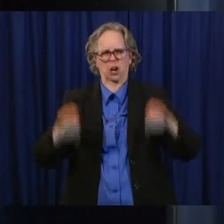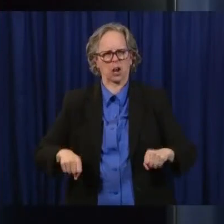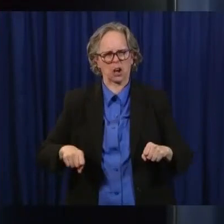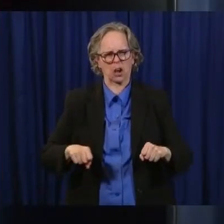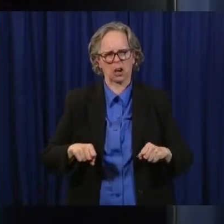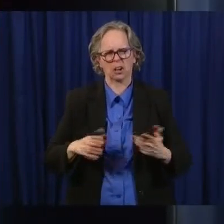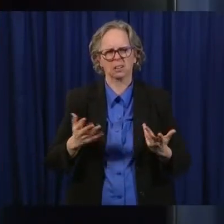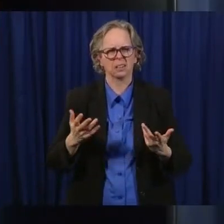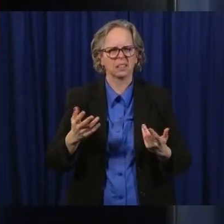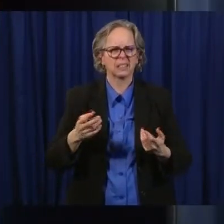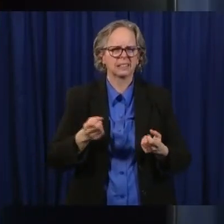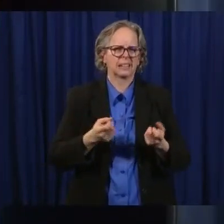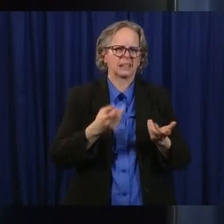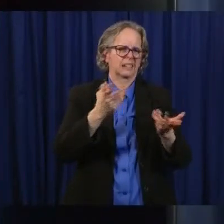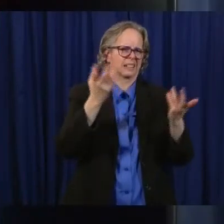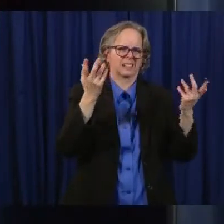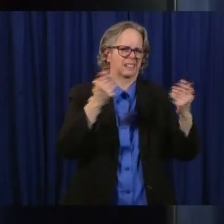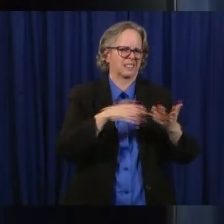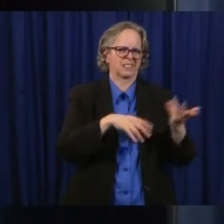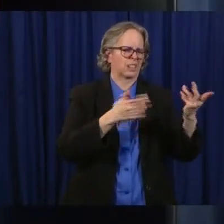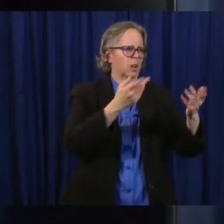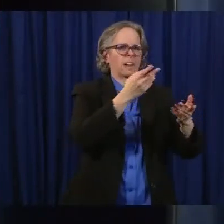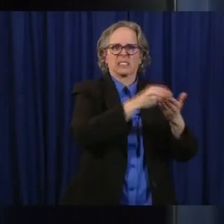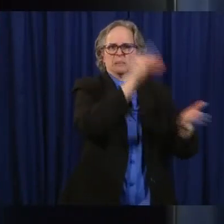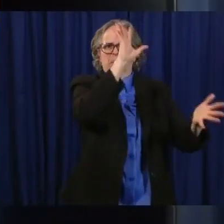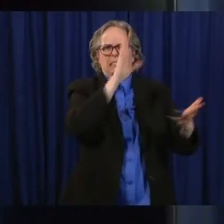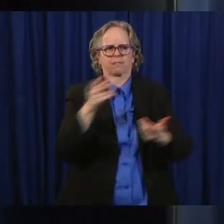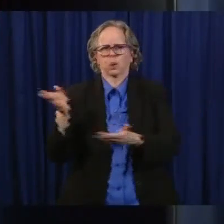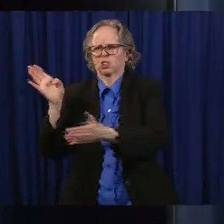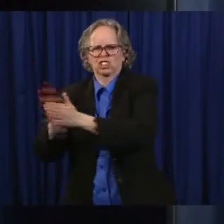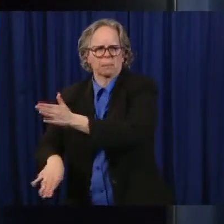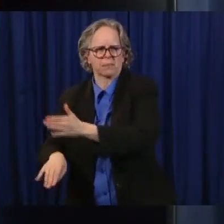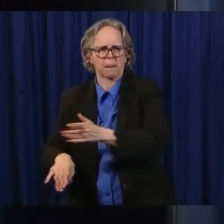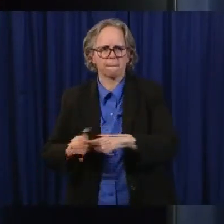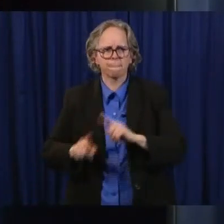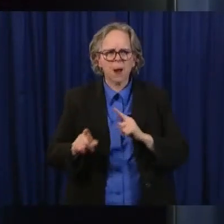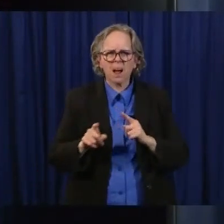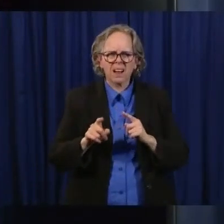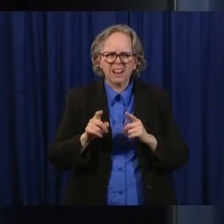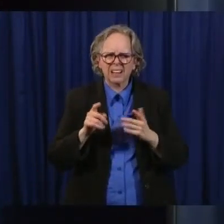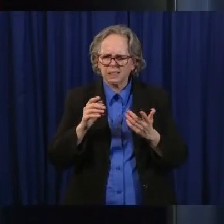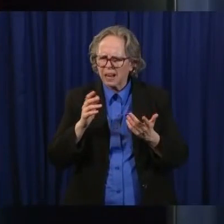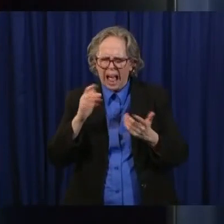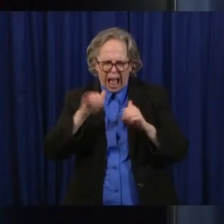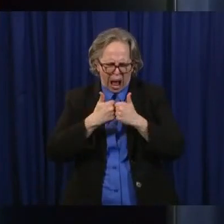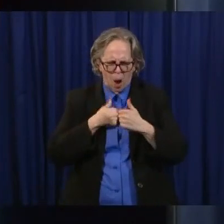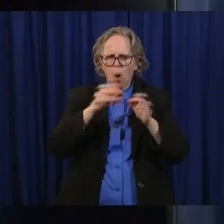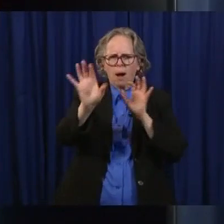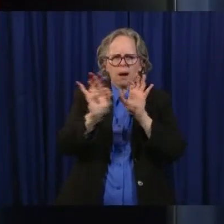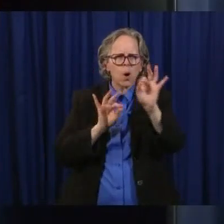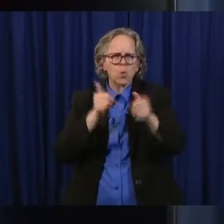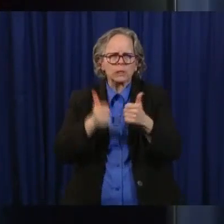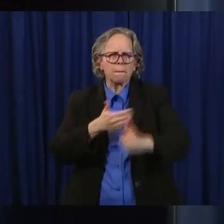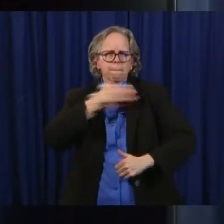BECAUSE WHAT WE CAN DO IS WE CAN HAVE A WHOLE LIST OF POSSIBLE INTERVENTIONS THAT WE COULD USE.